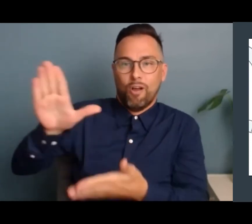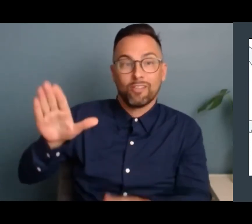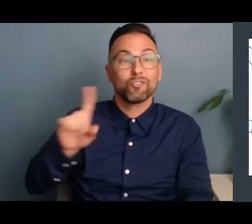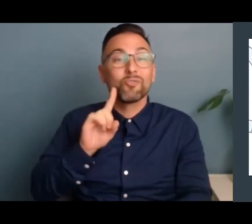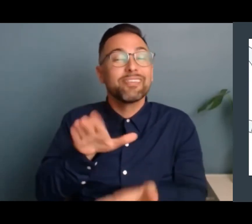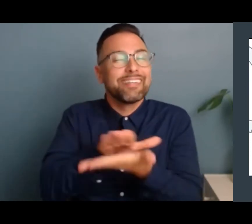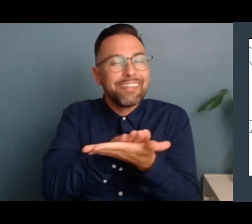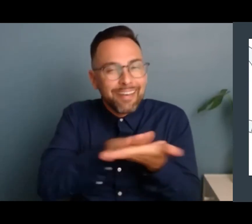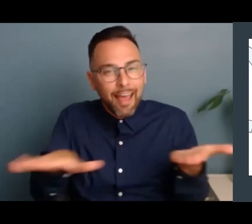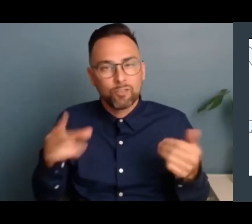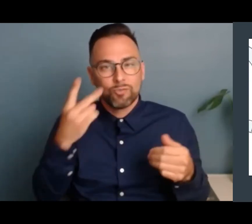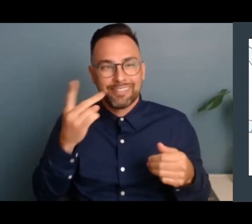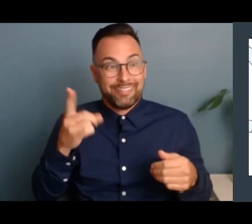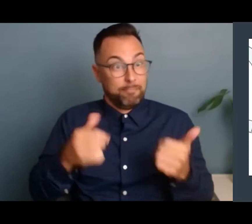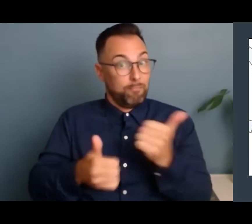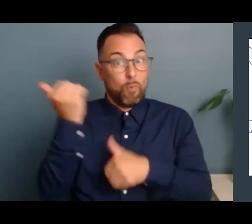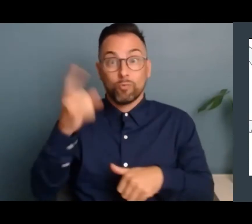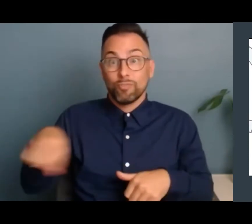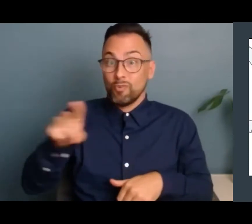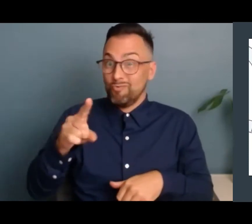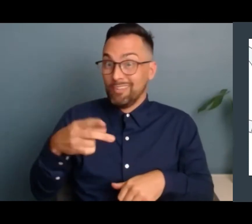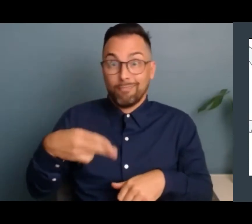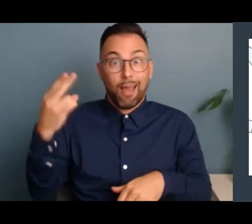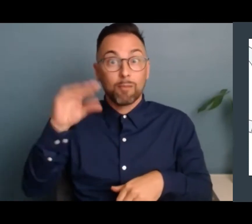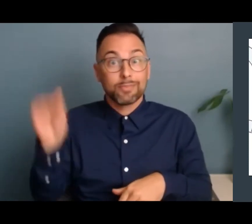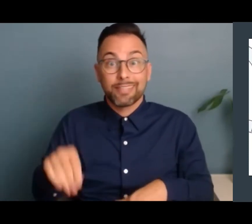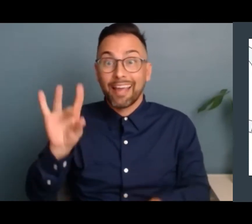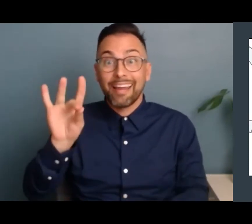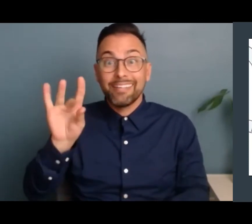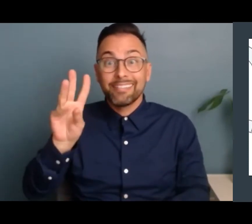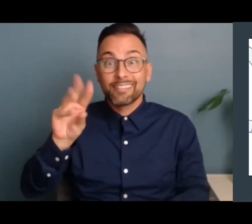and finish out their program, which is nice to see that there was a high percentage--